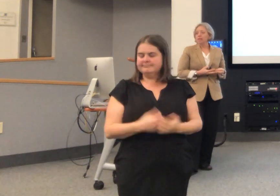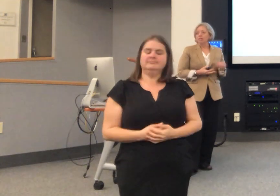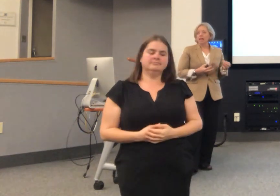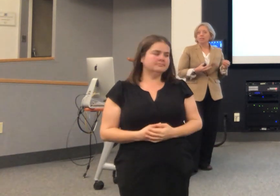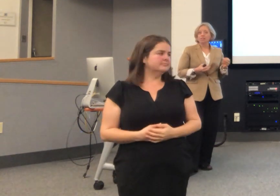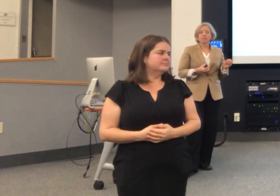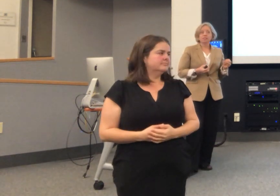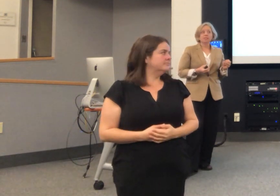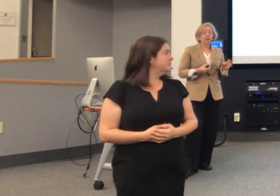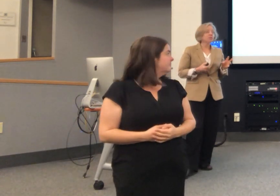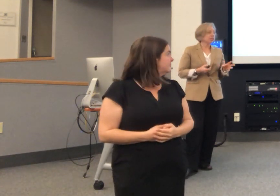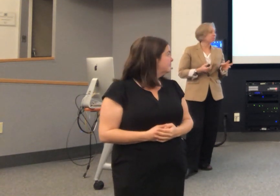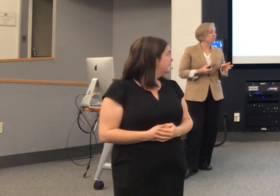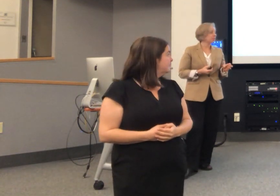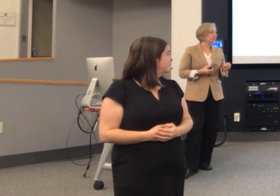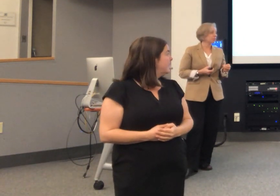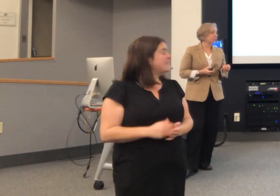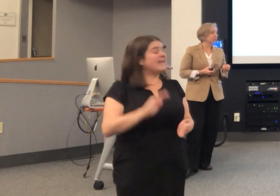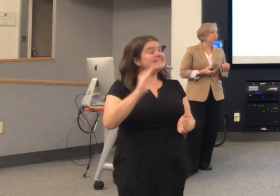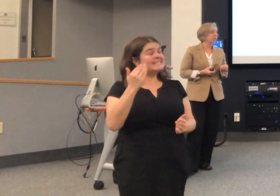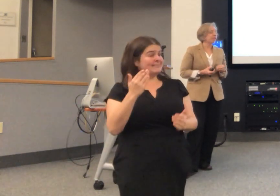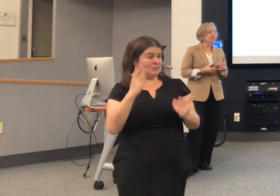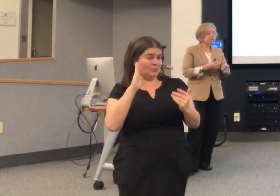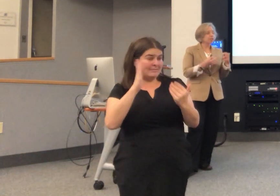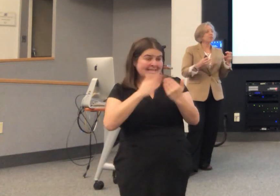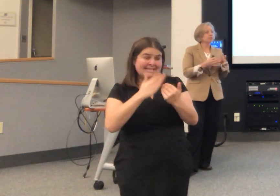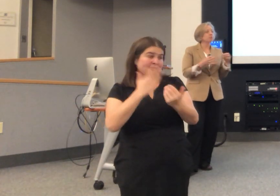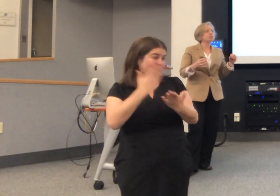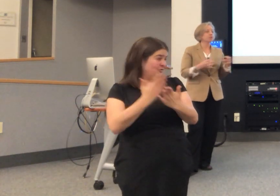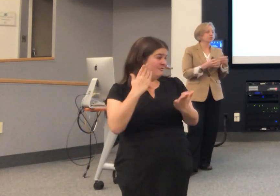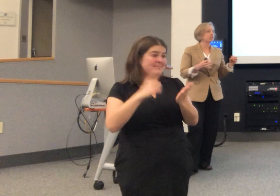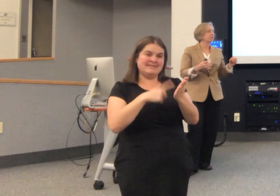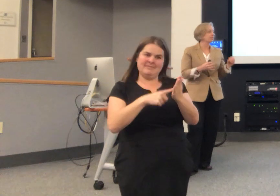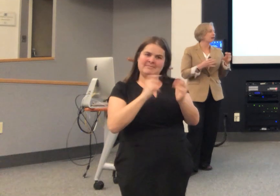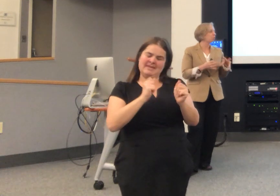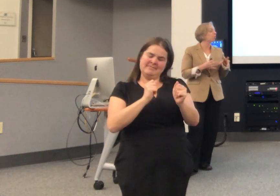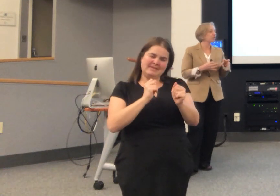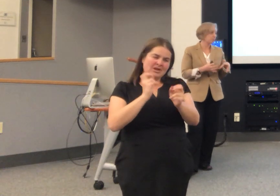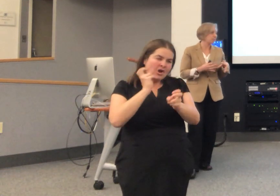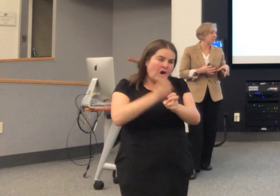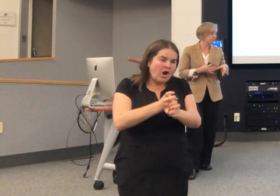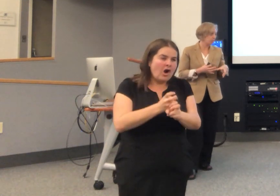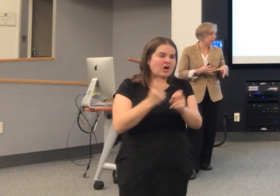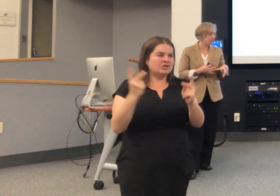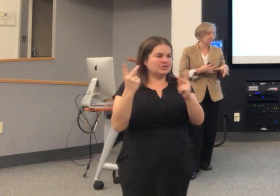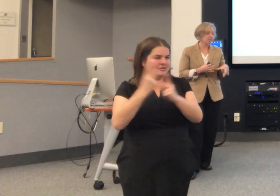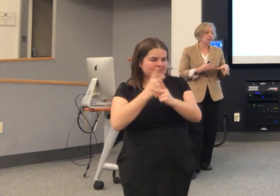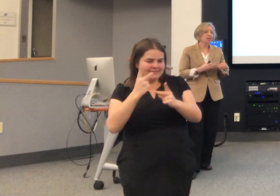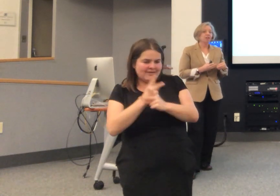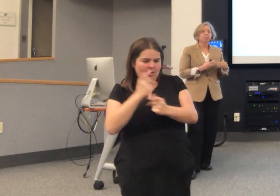And this sounds like it's pretty easy to prove but it's actually can be somewhat difficult to tease out what are undetectable parts.